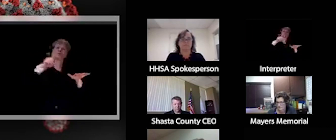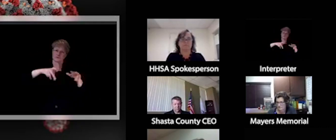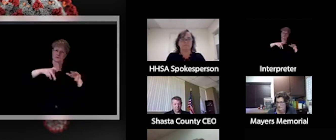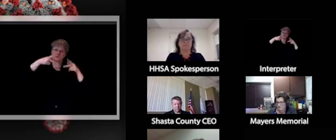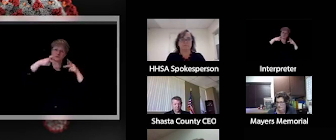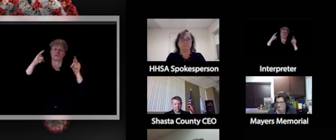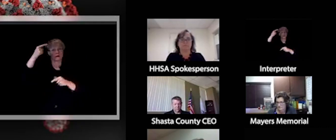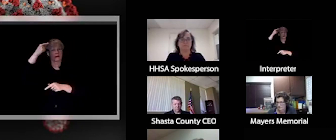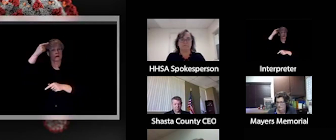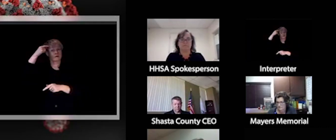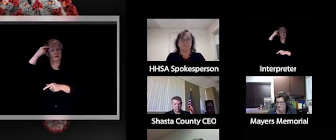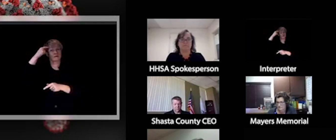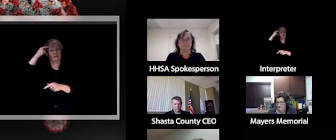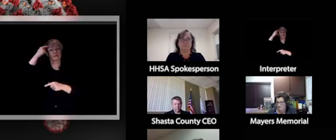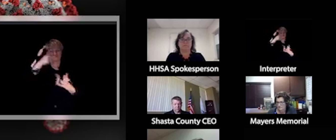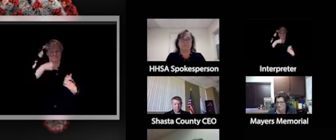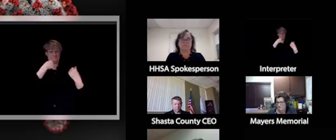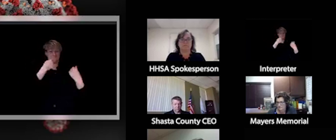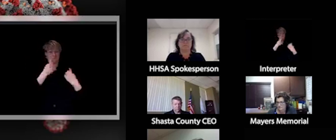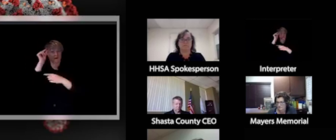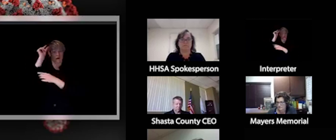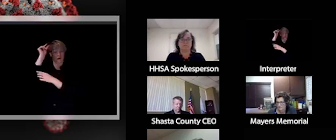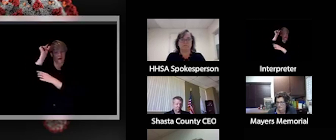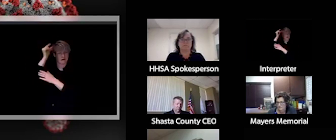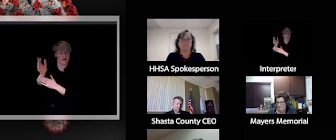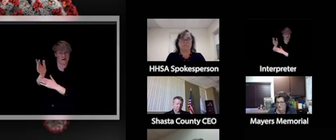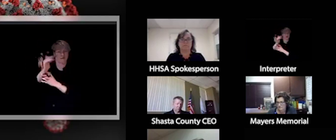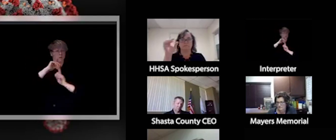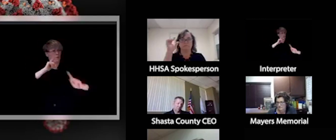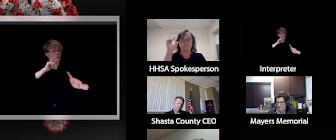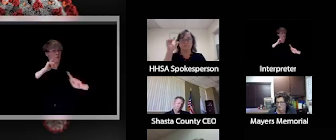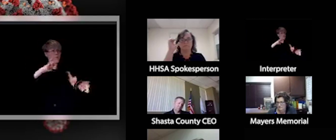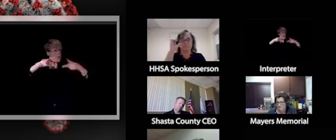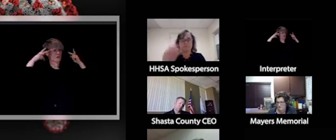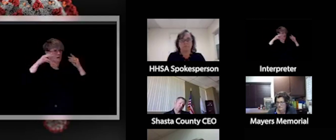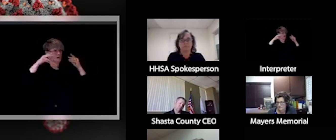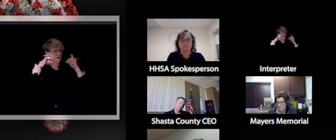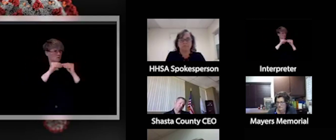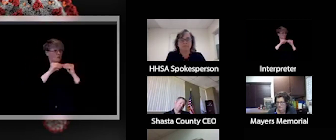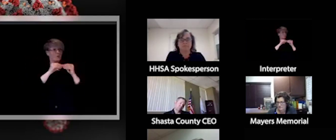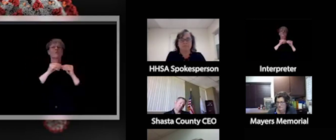up since the governor put out his order and that’s a good thing. It’s a simple thing